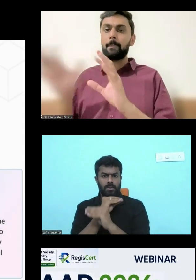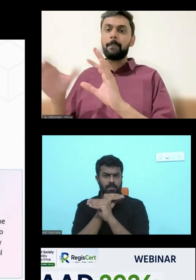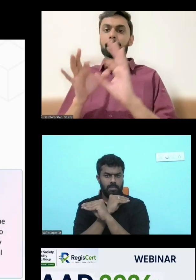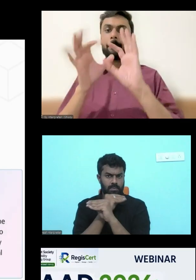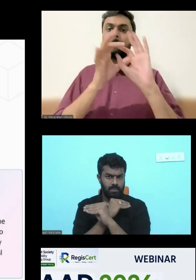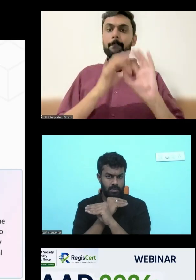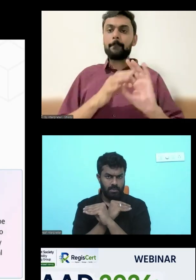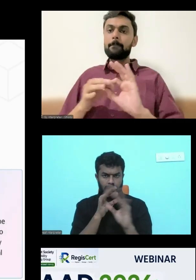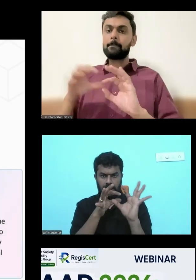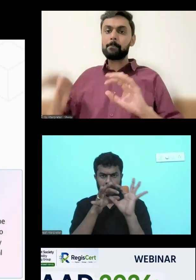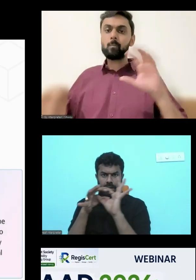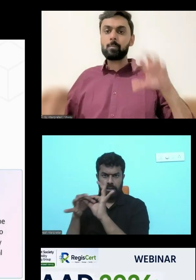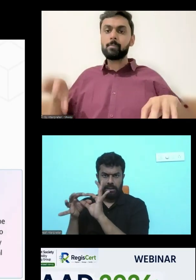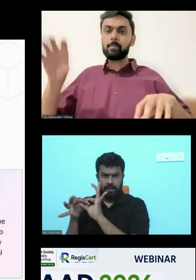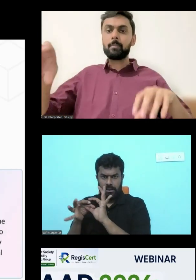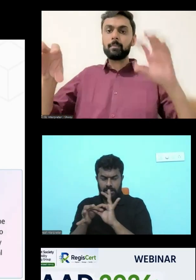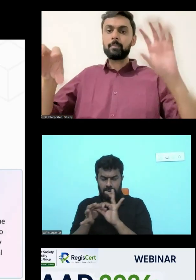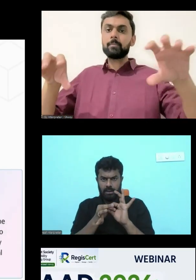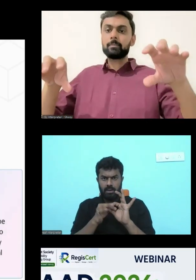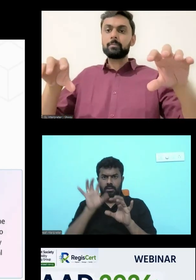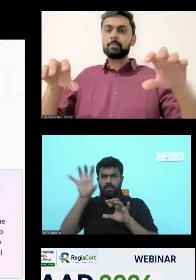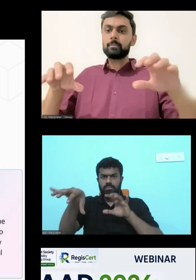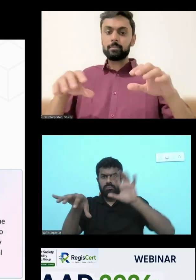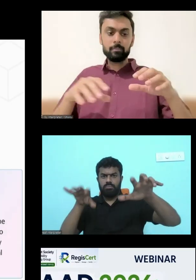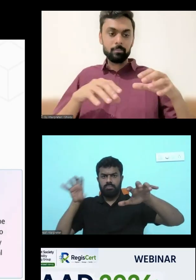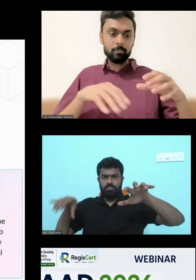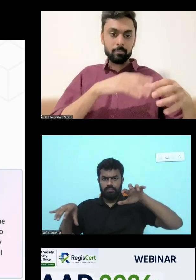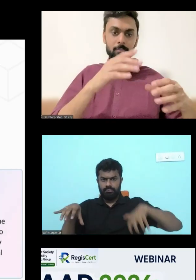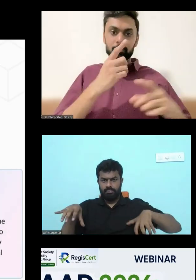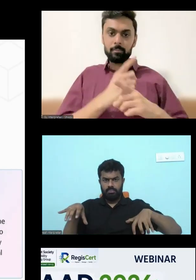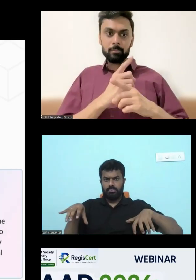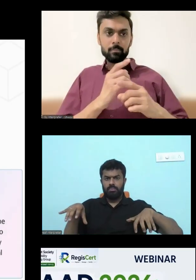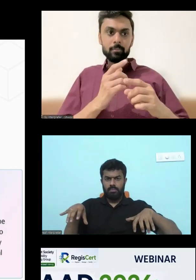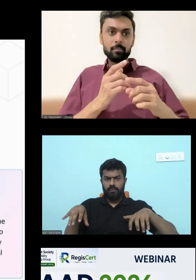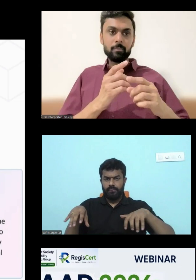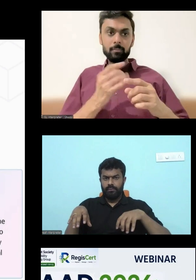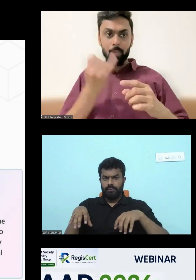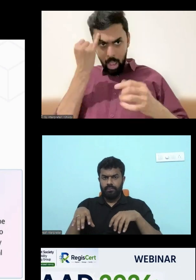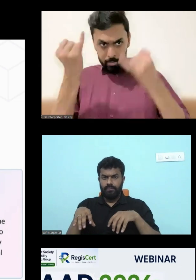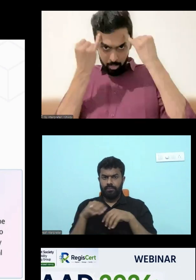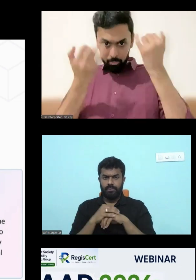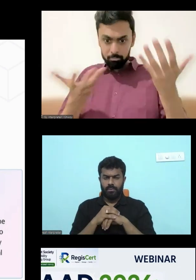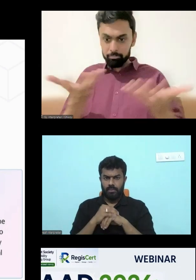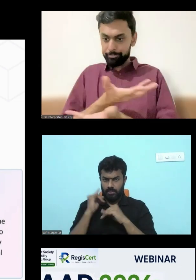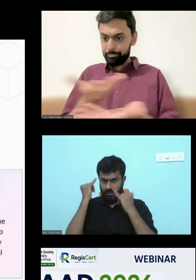is on the local clusters where teachers can share their ideas and tips for troubleshooting the